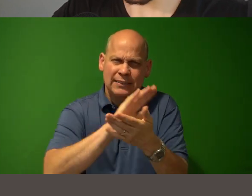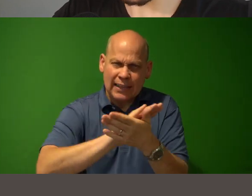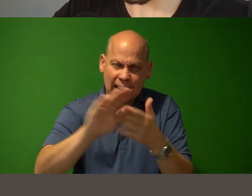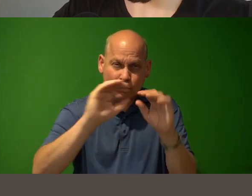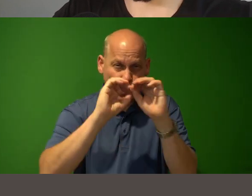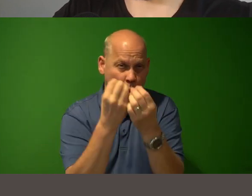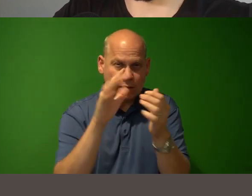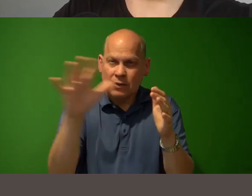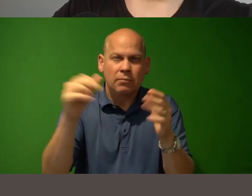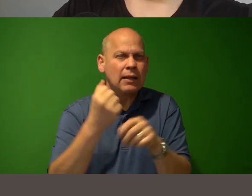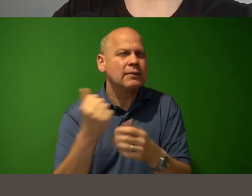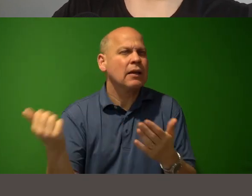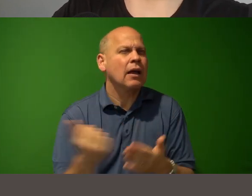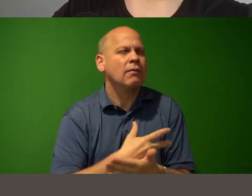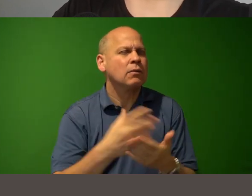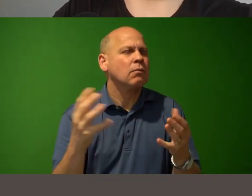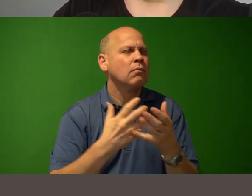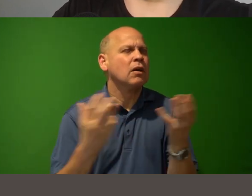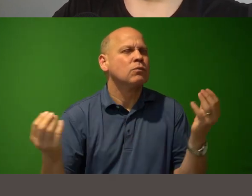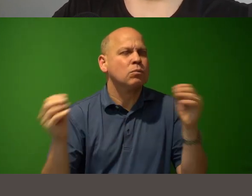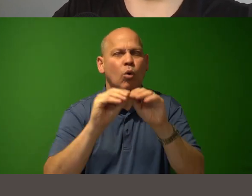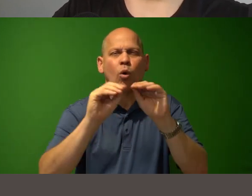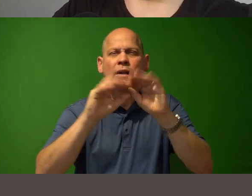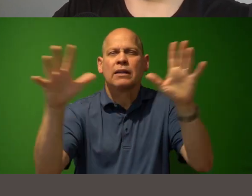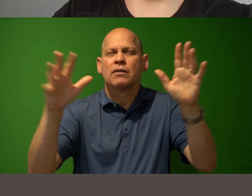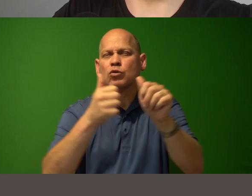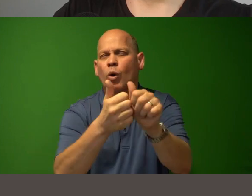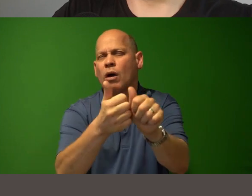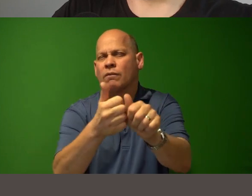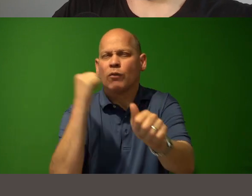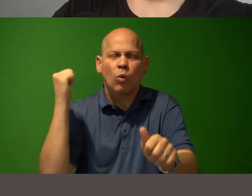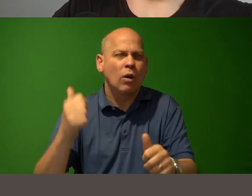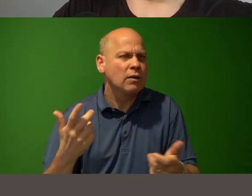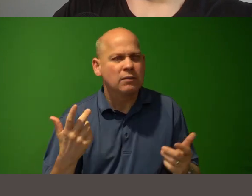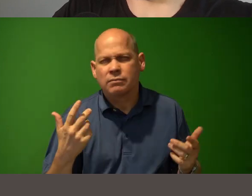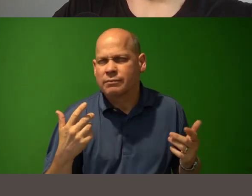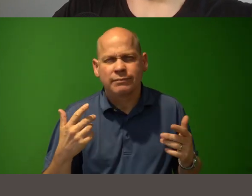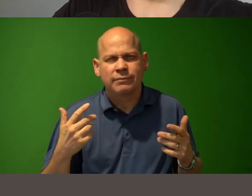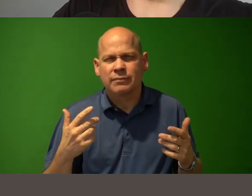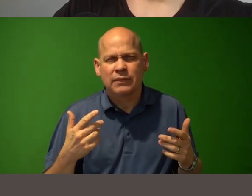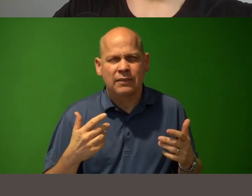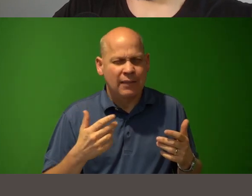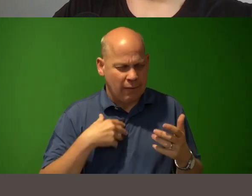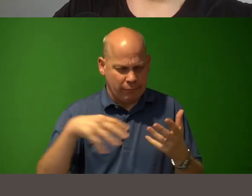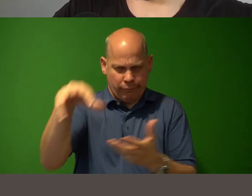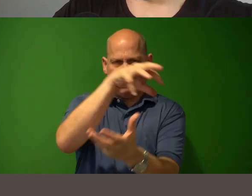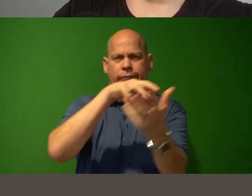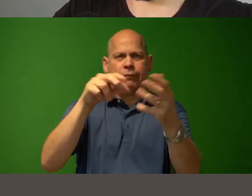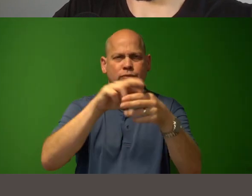And it helps make everything much clearer. So avoid trying to have a scrabbled set of results like that.